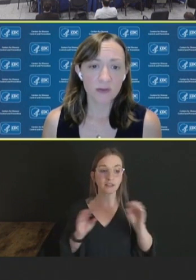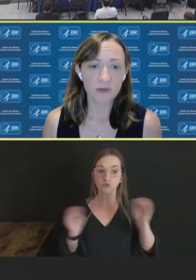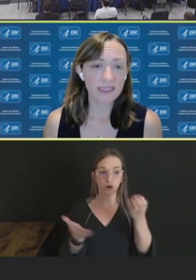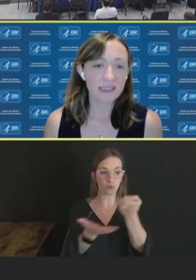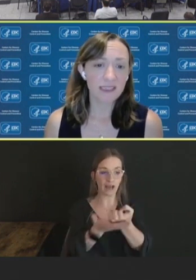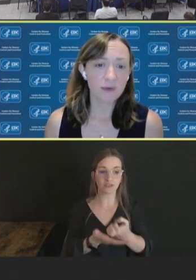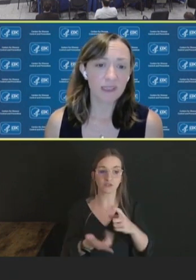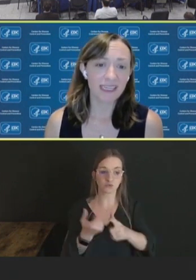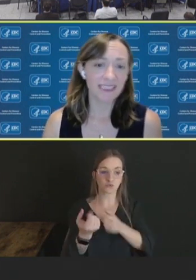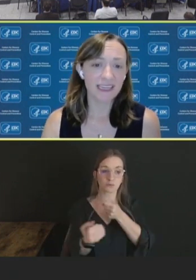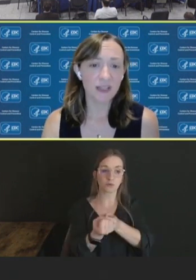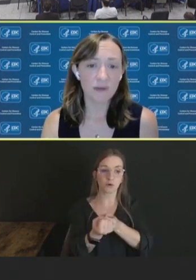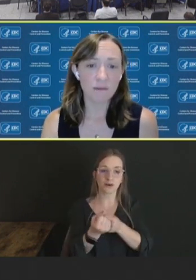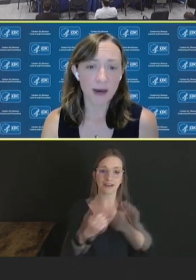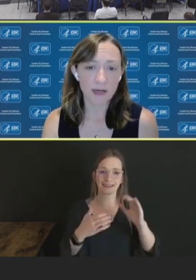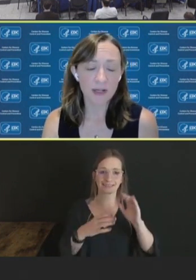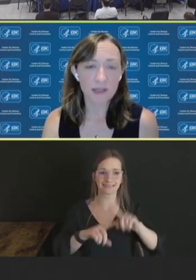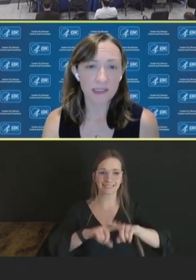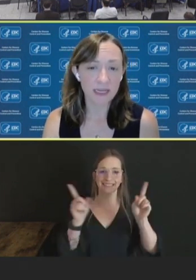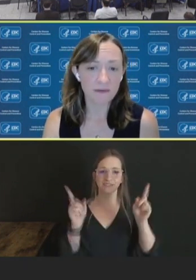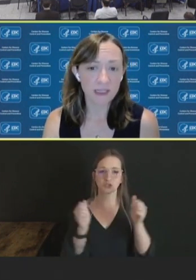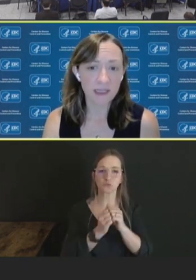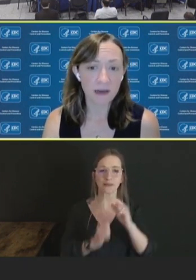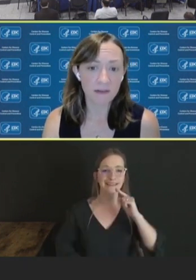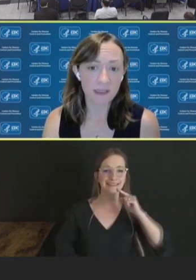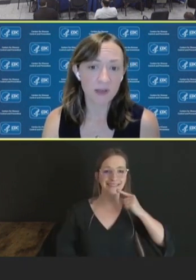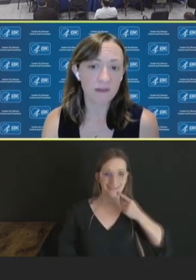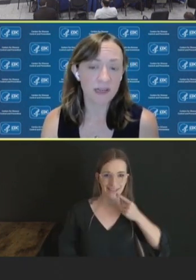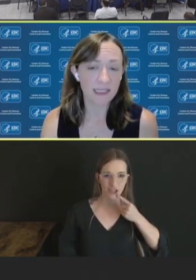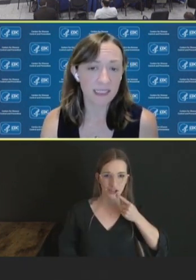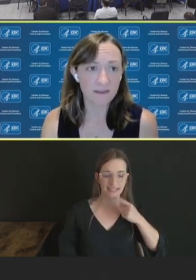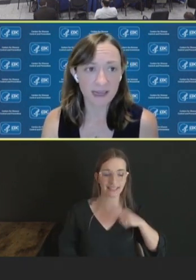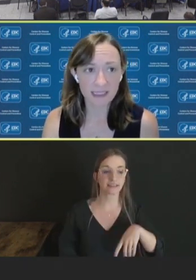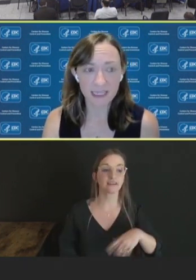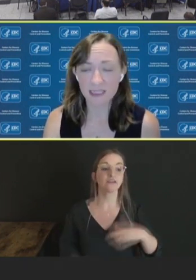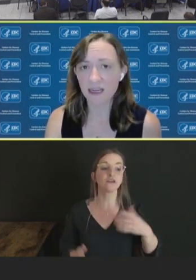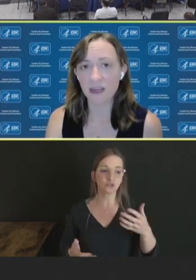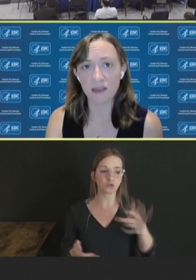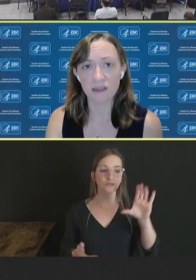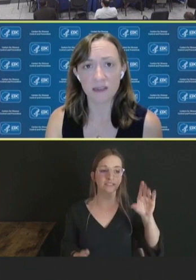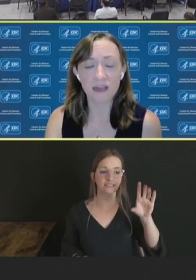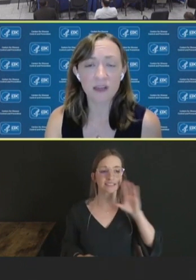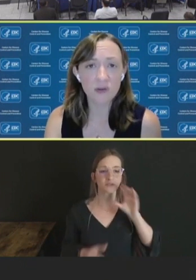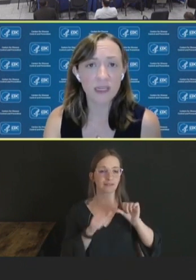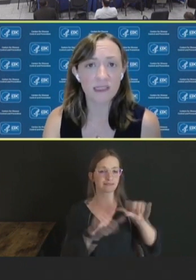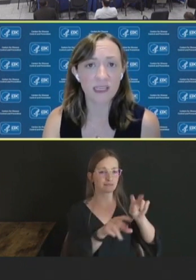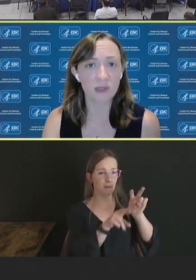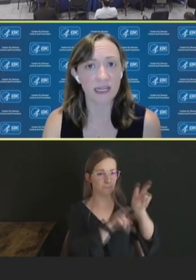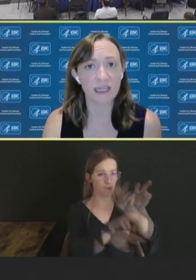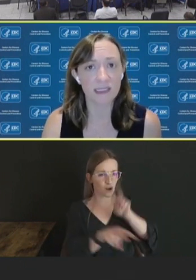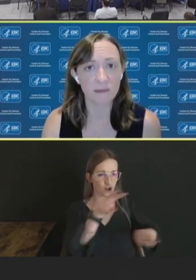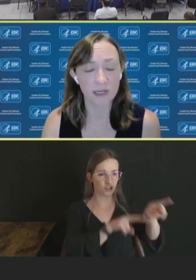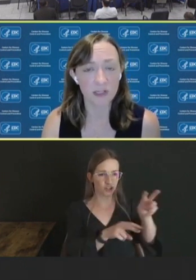So CDC will continue to monitor the safety of these COVID-19 vaccine and including simultaneous